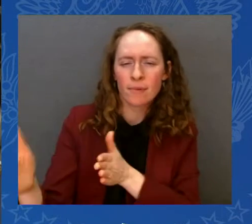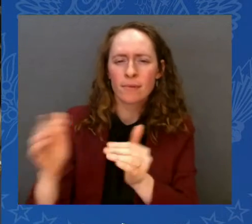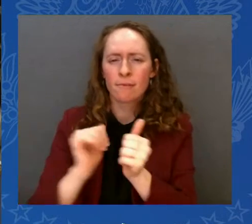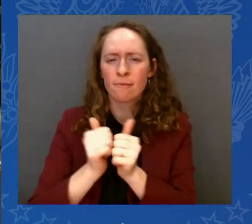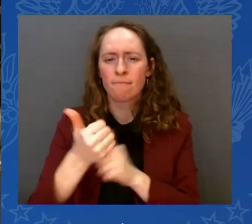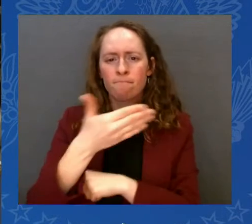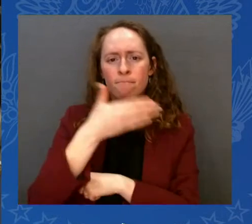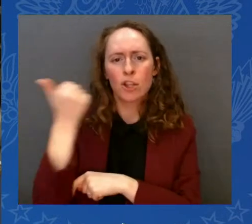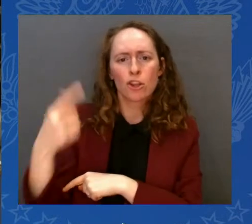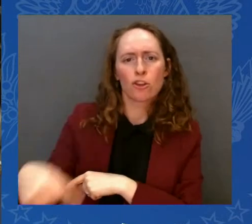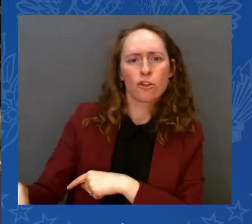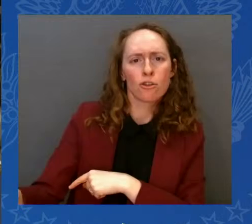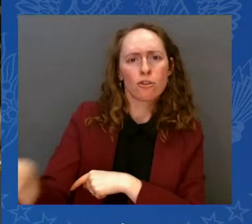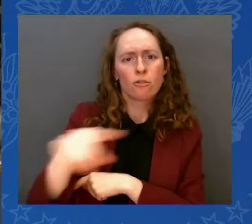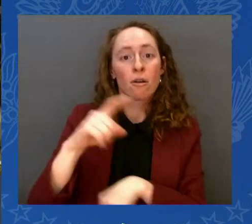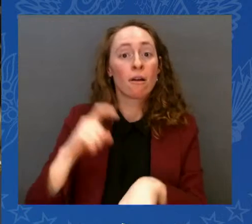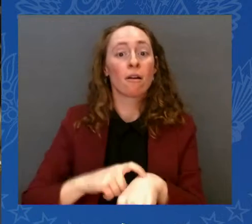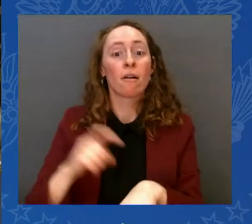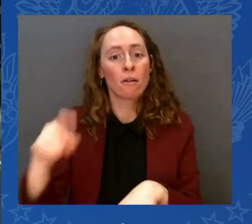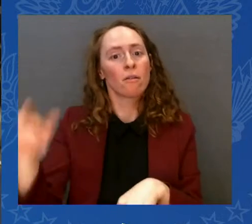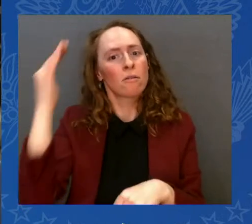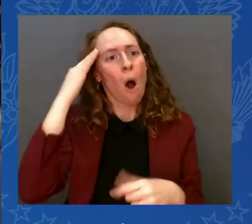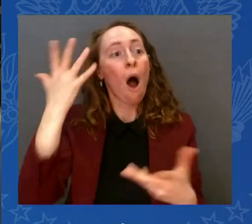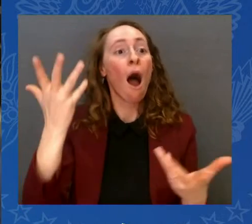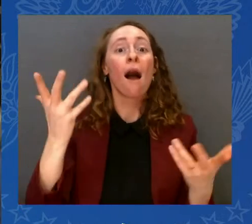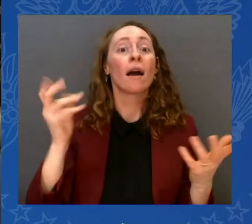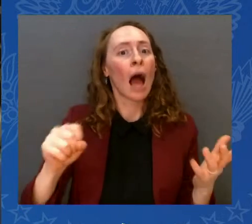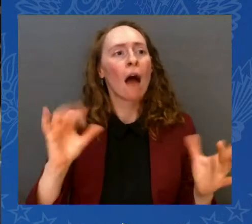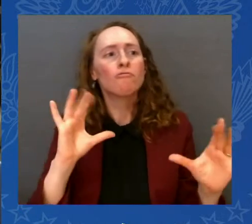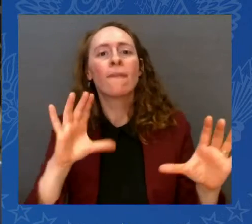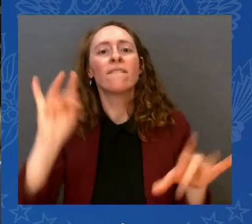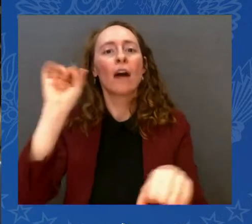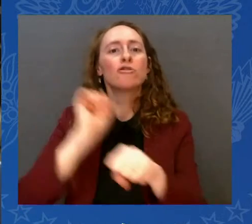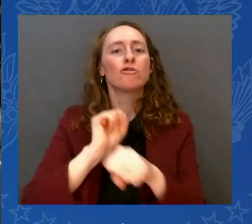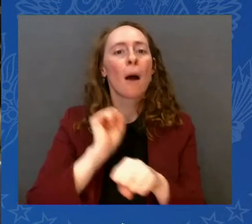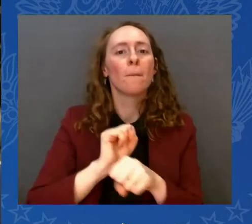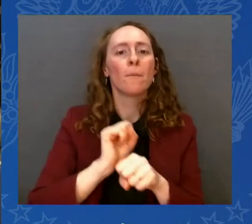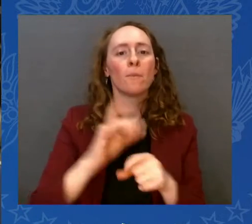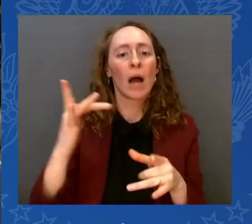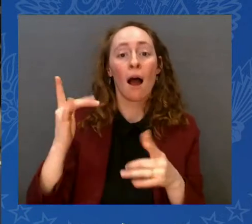I thank you as well for your focus on mental health. One of the initiatives that we have